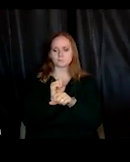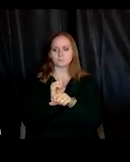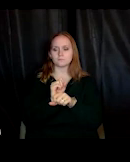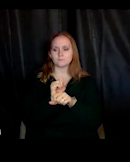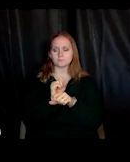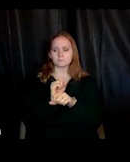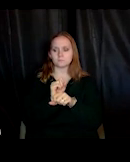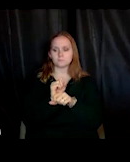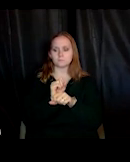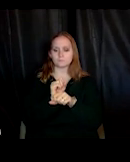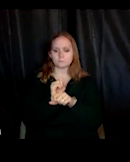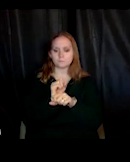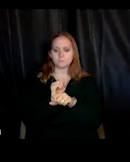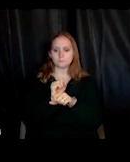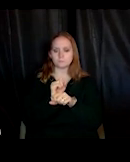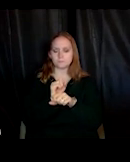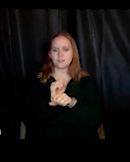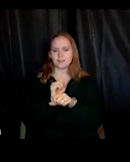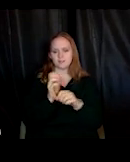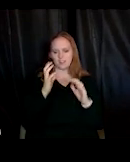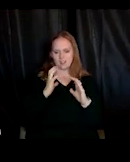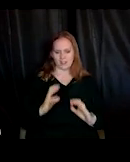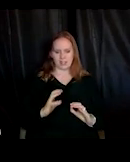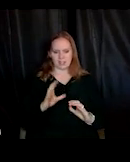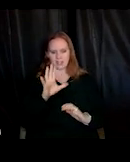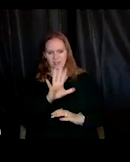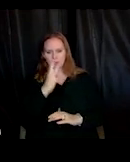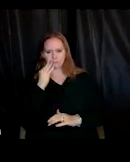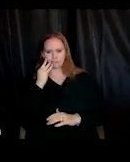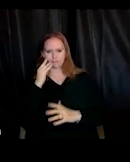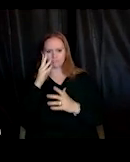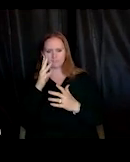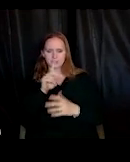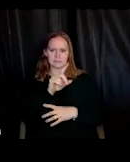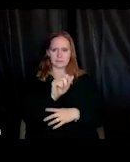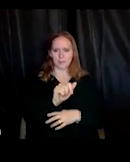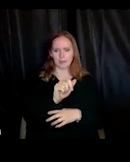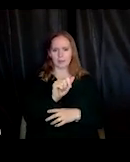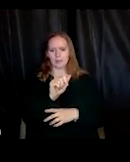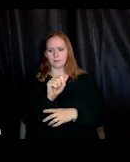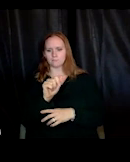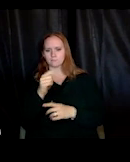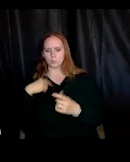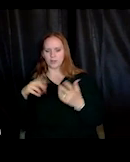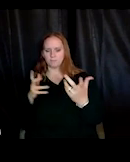It essentially meets the client where they're at when it comes to their disability or having some,